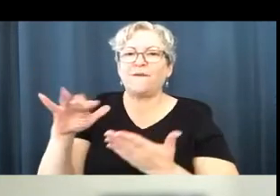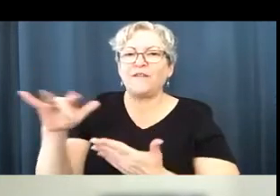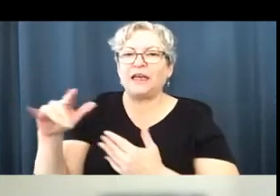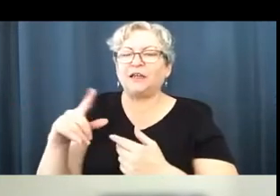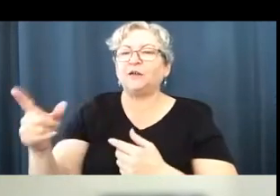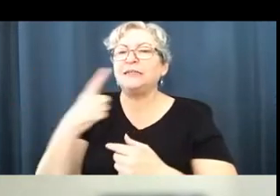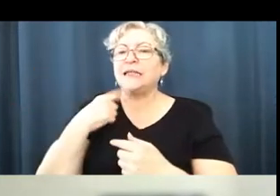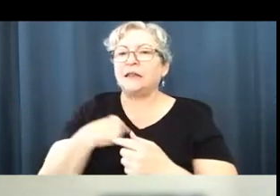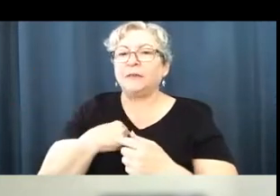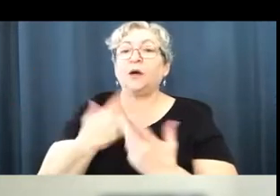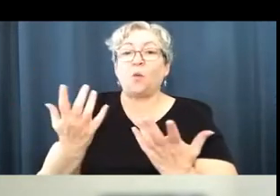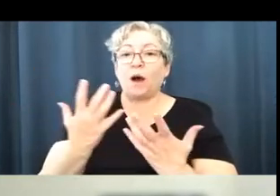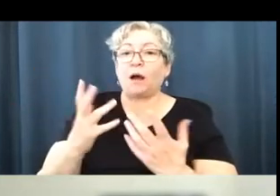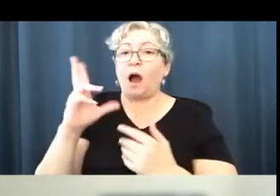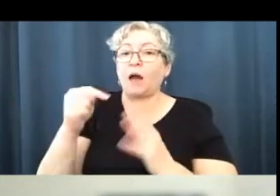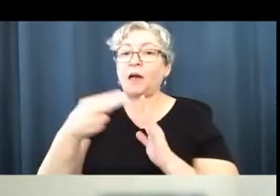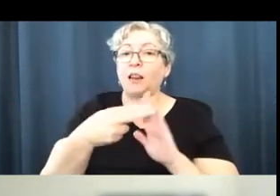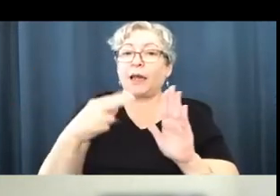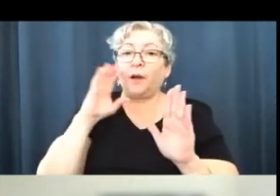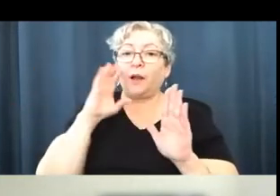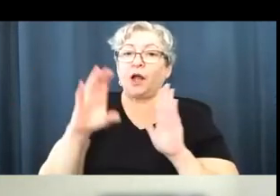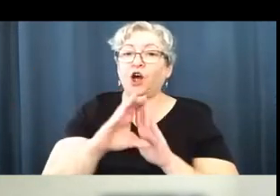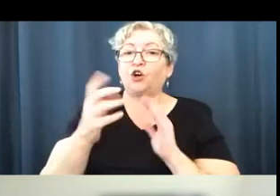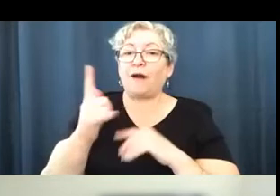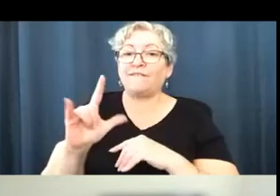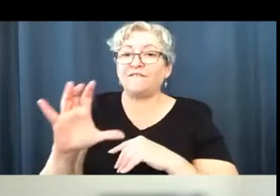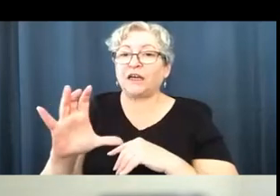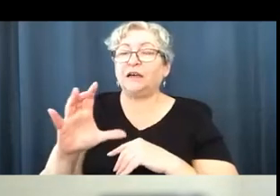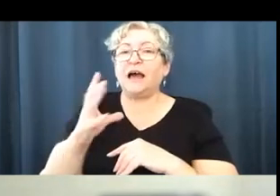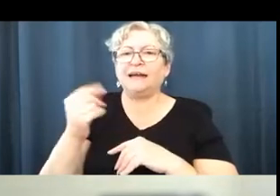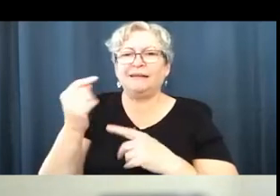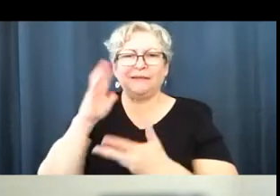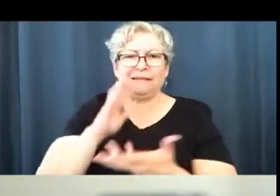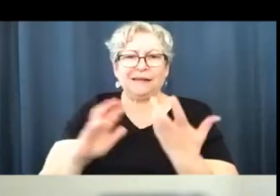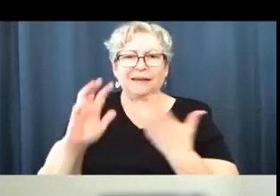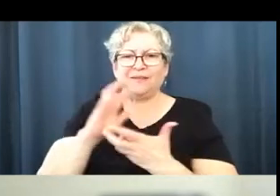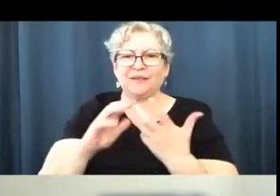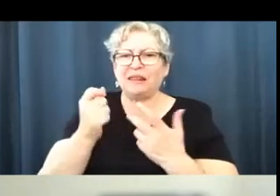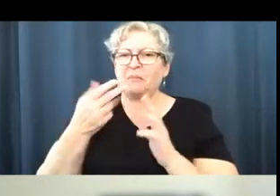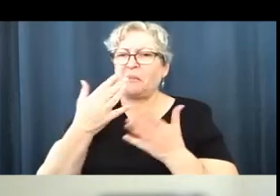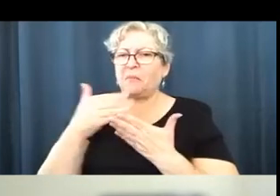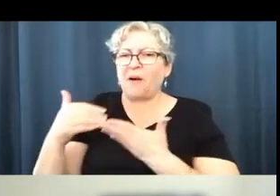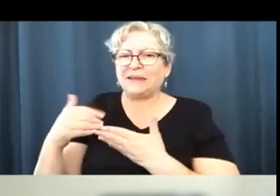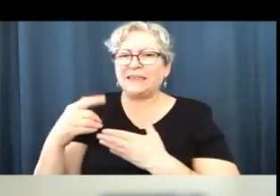that there's unlabeled graphics and it's kind of confusing. There's elements that just say blank